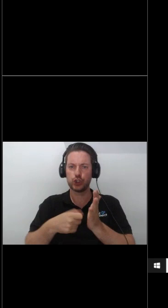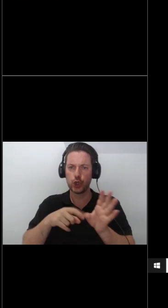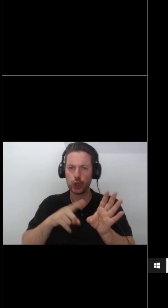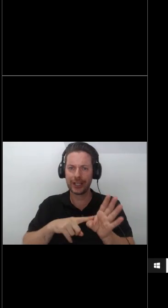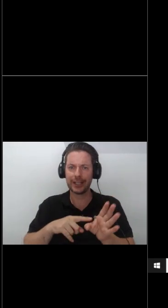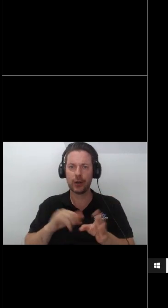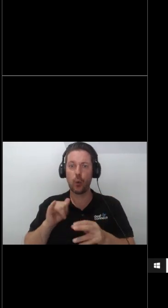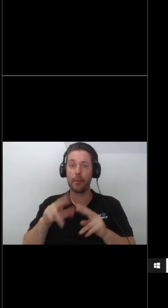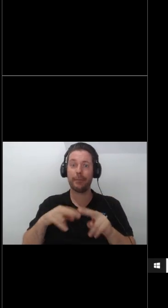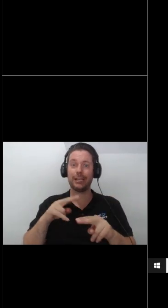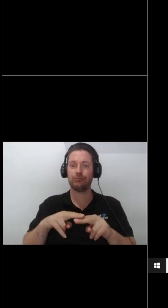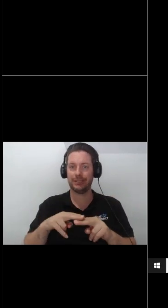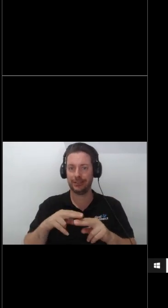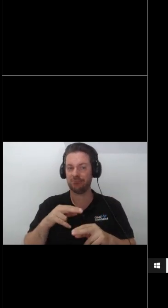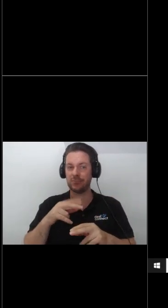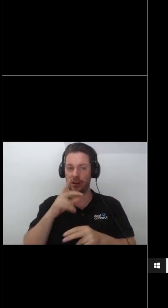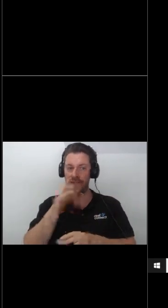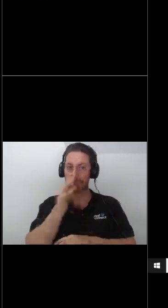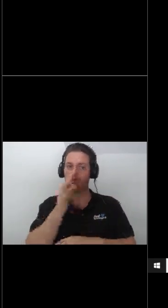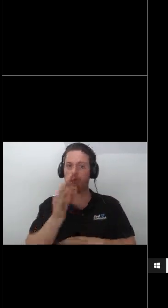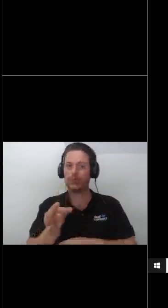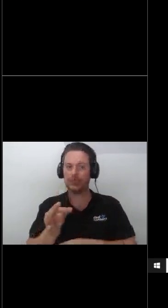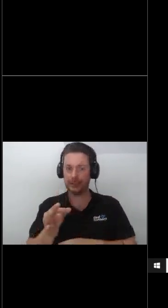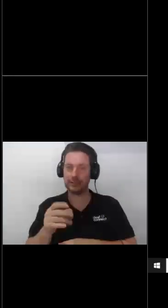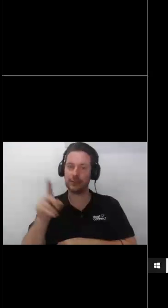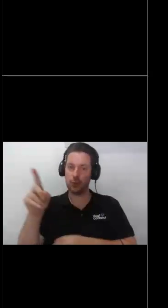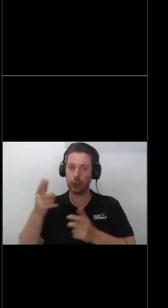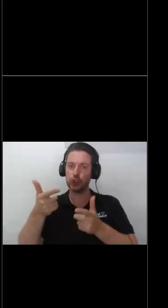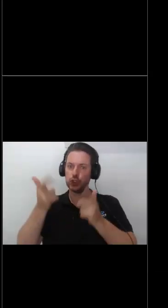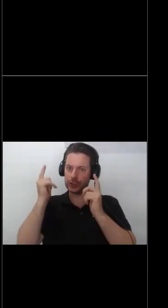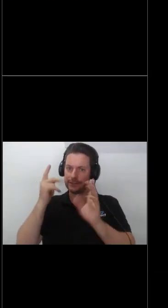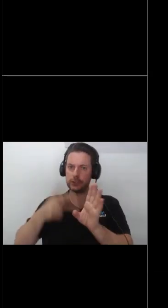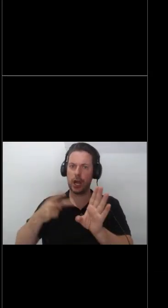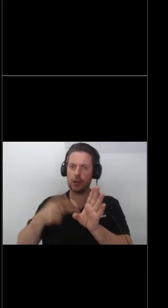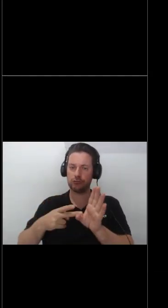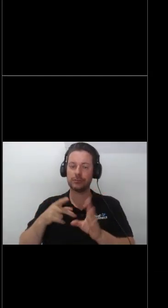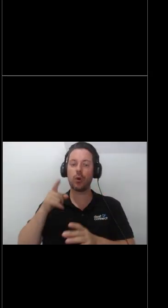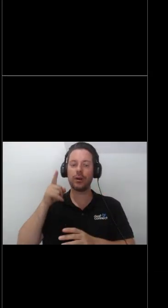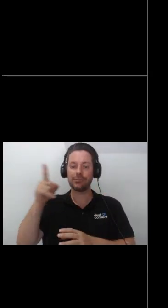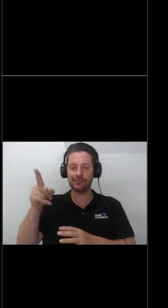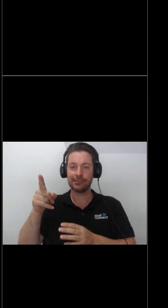This report is prepared by a psychiatrist appointed by the chief psychiatrist.